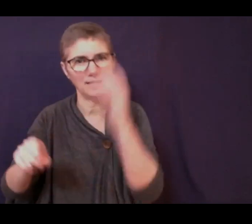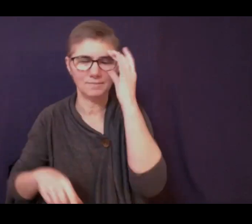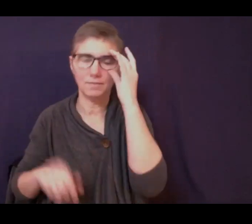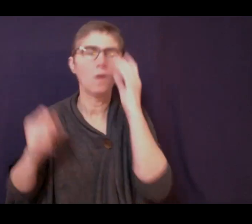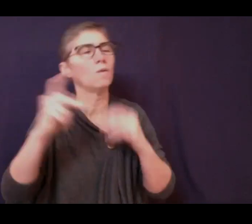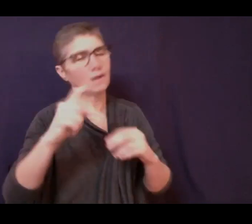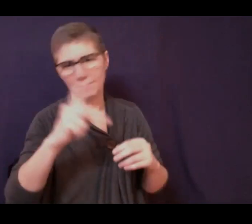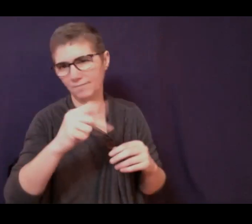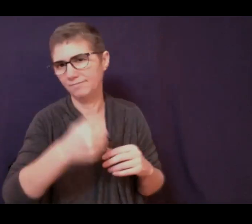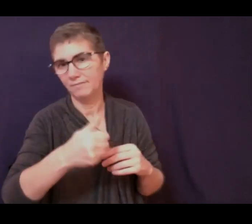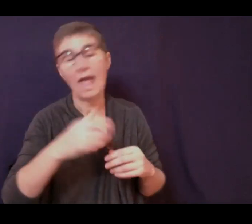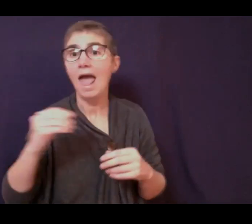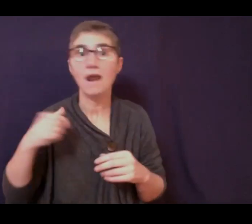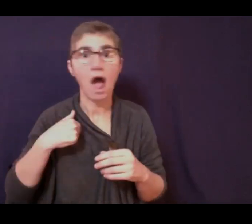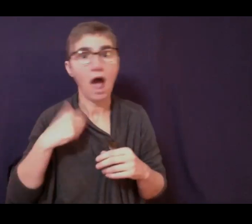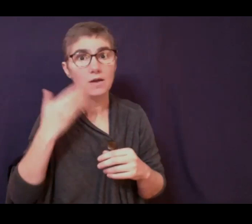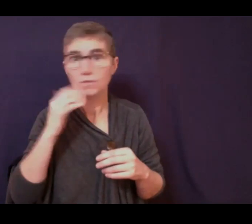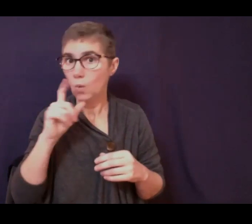oh and I do not need documentation though